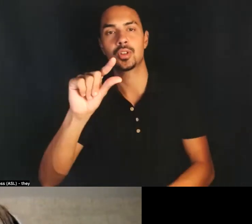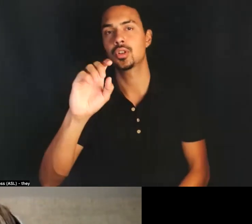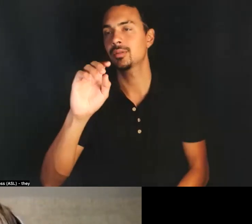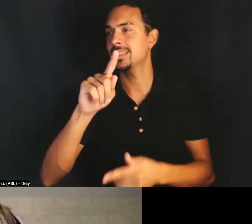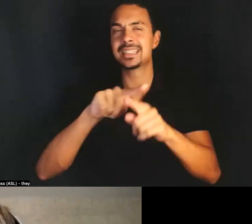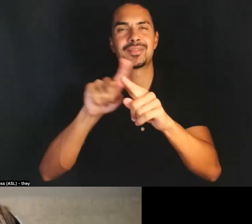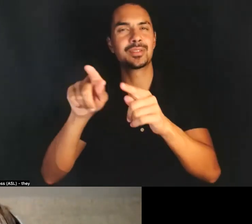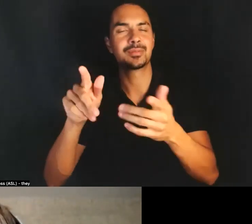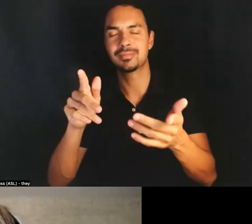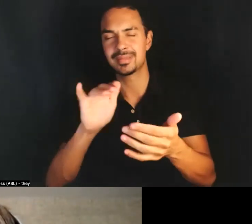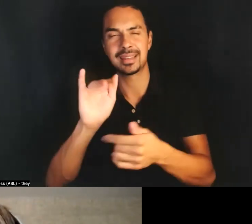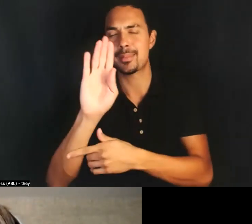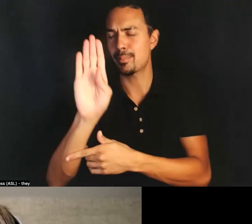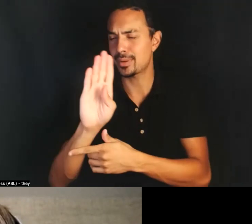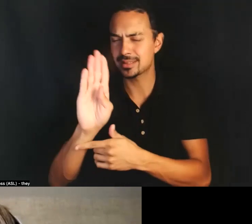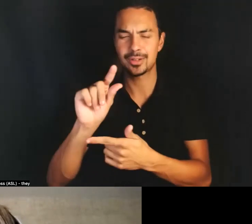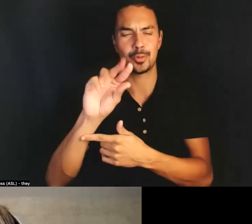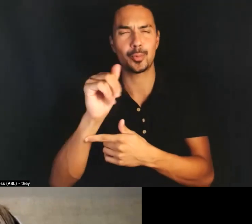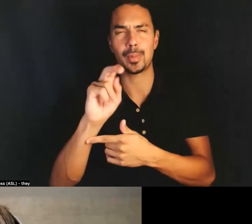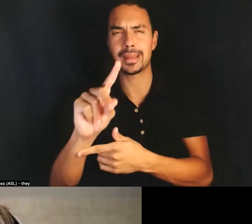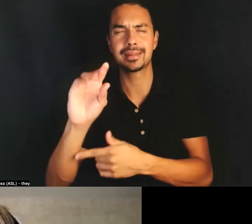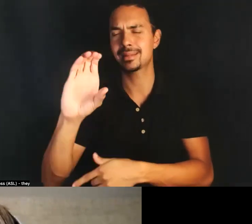Lambda Literary Awards and named best book of the year